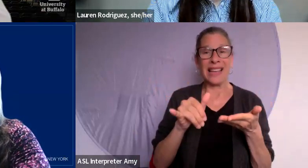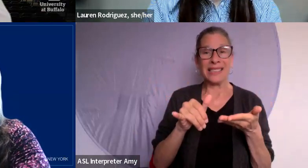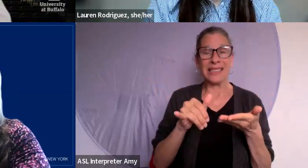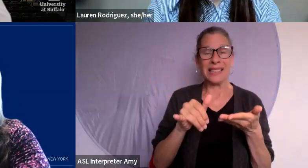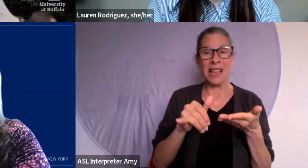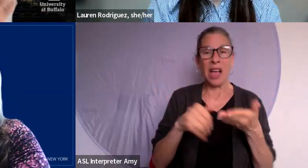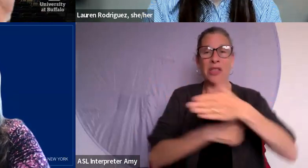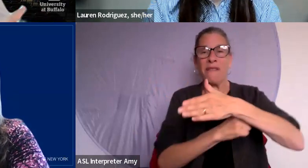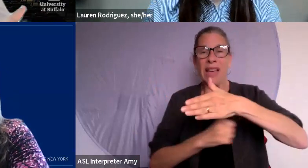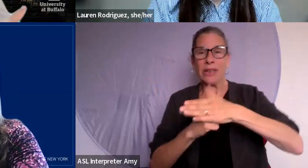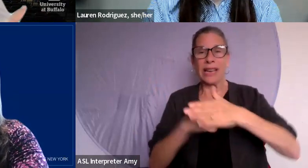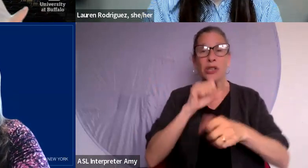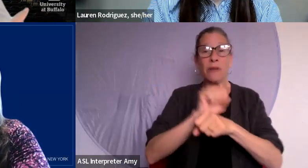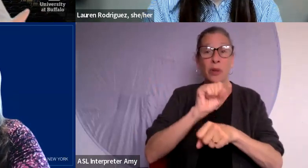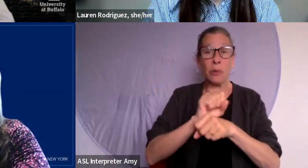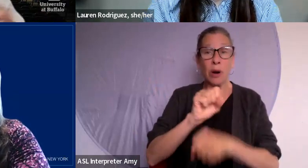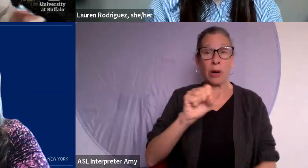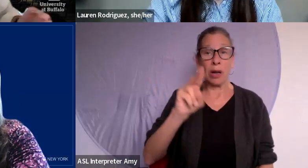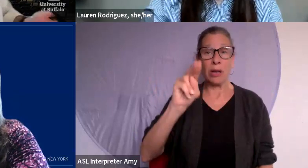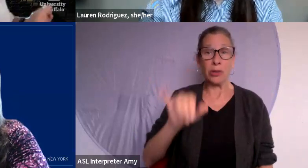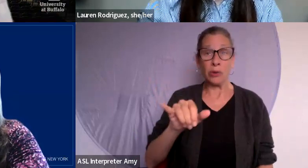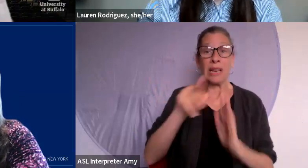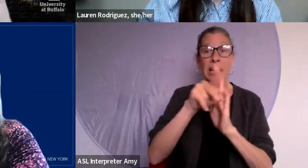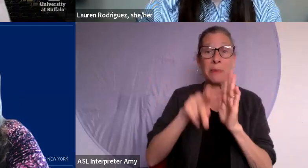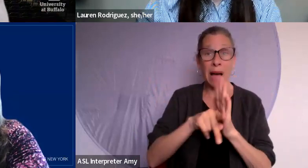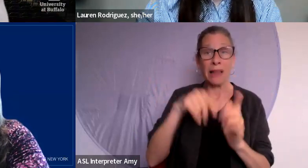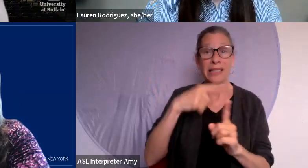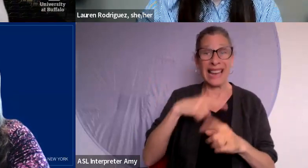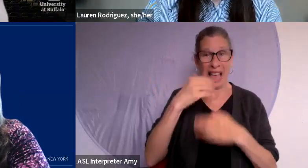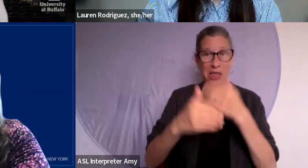doing. The SUNY policy and even the process that we're using for